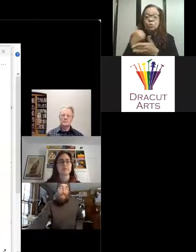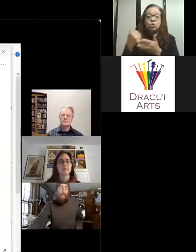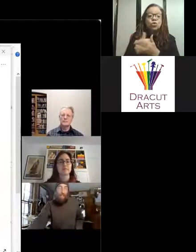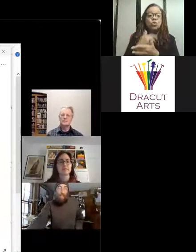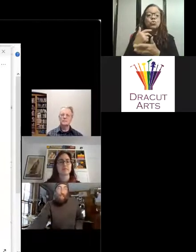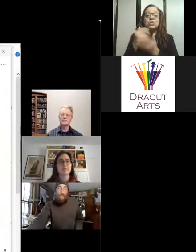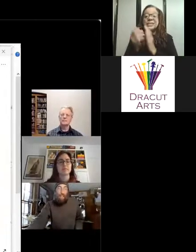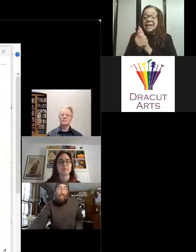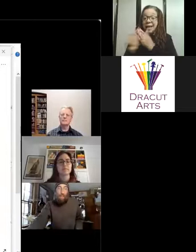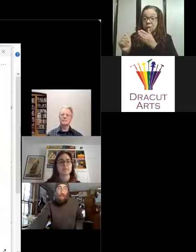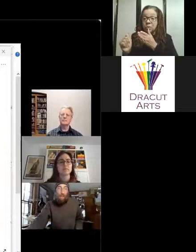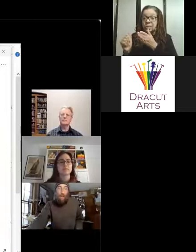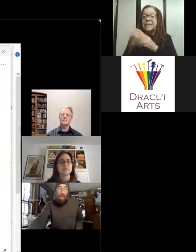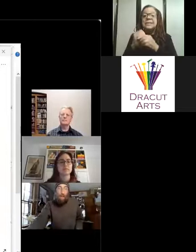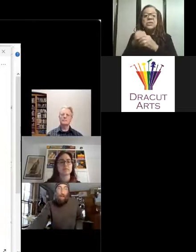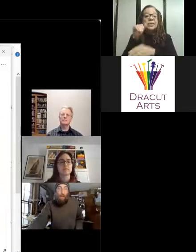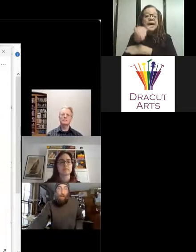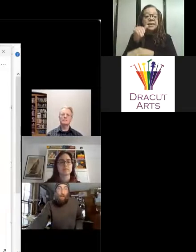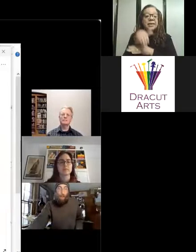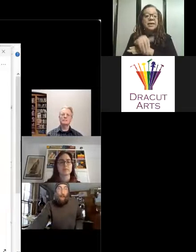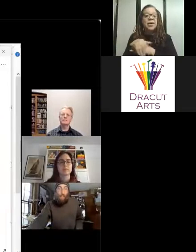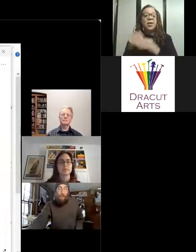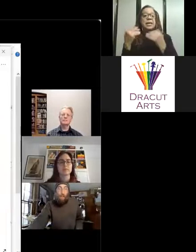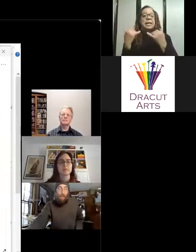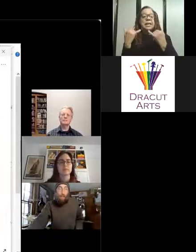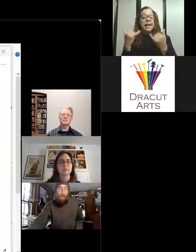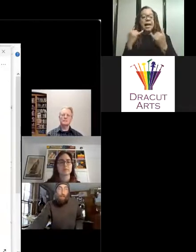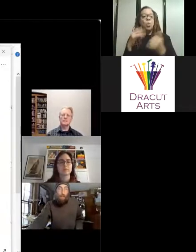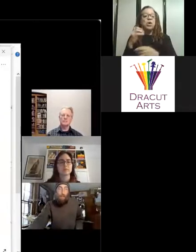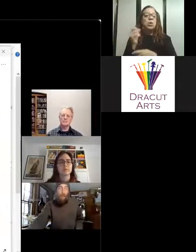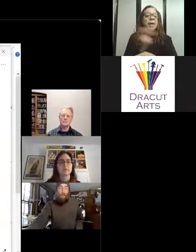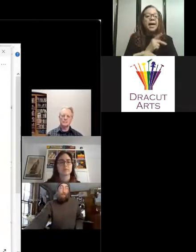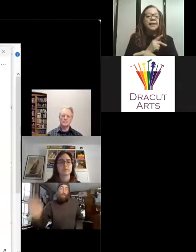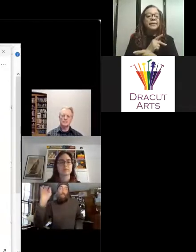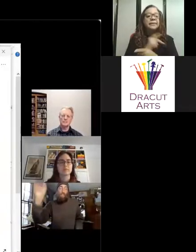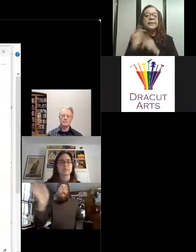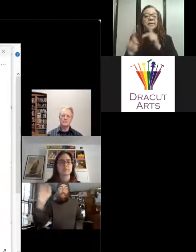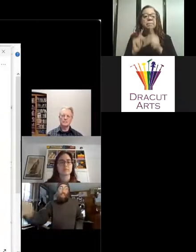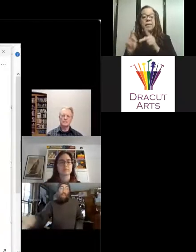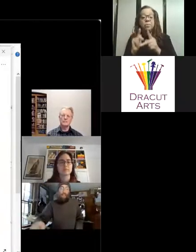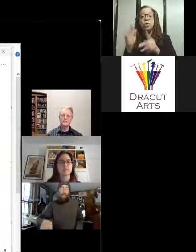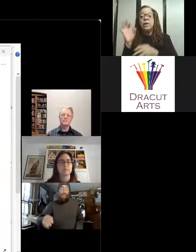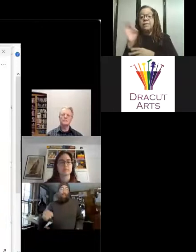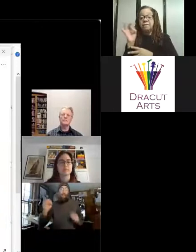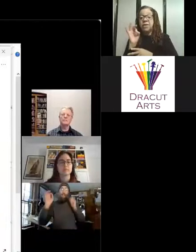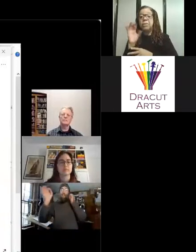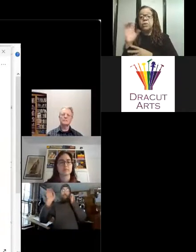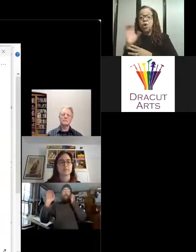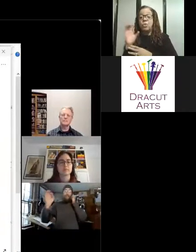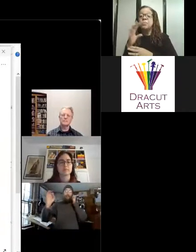into a late night session, where now we'll go back to those people that Freeman Colby's only hinting at. Maybe they're reading,